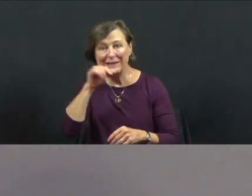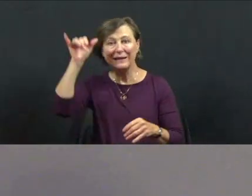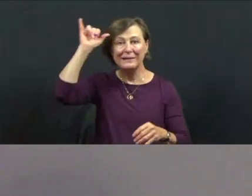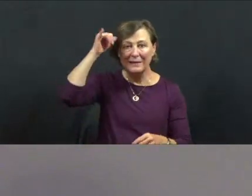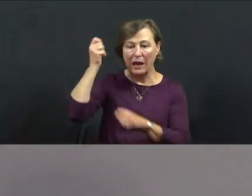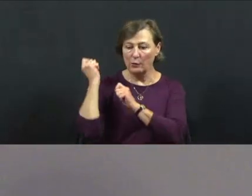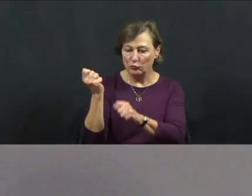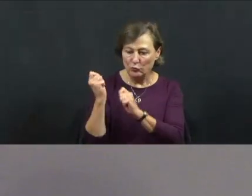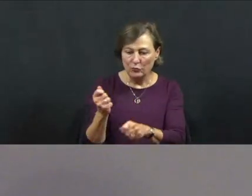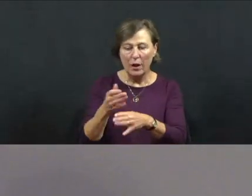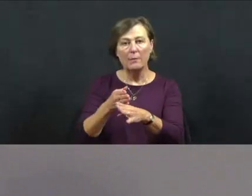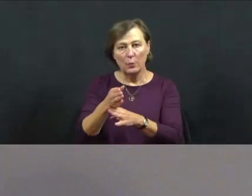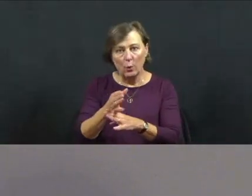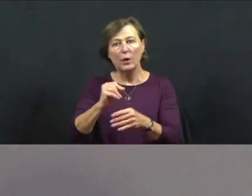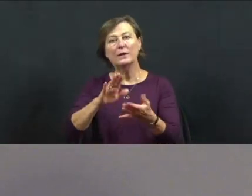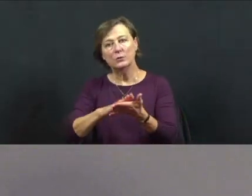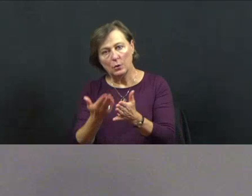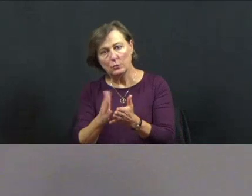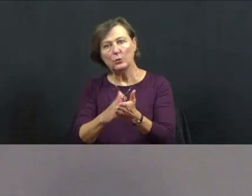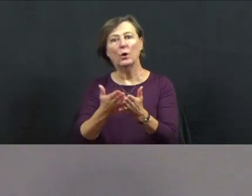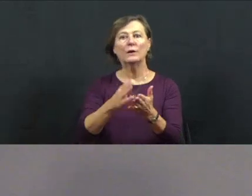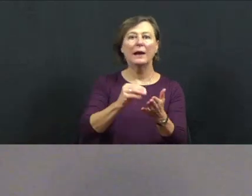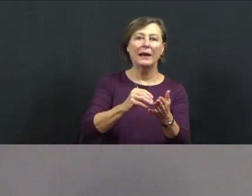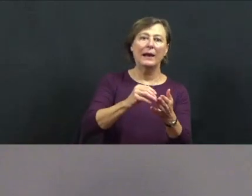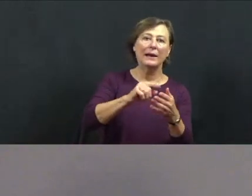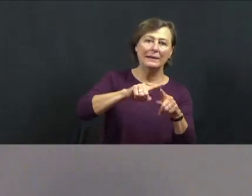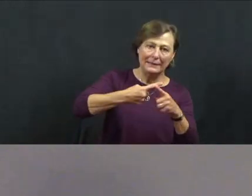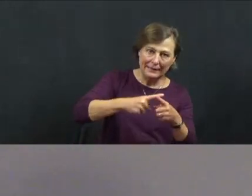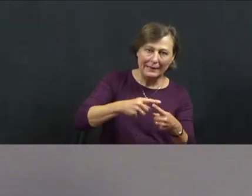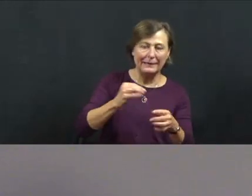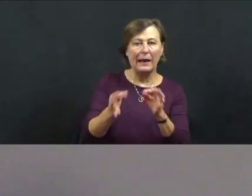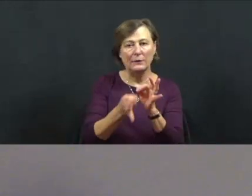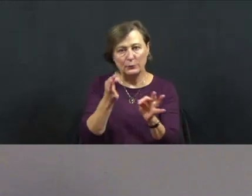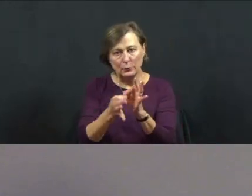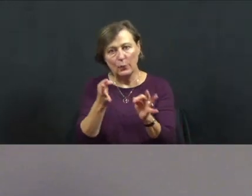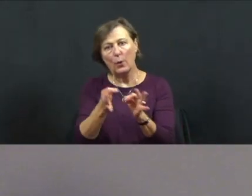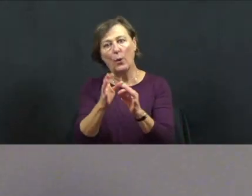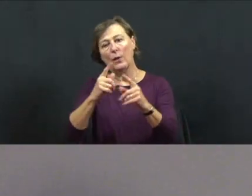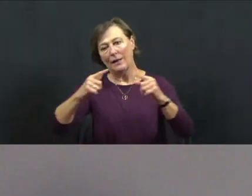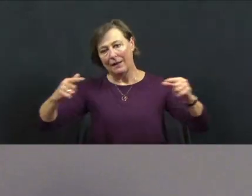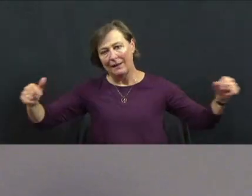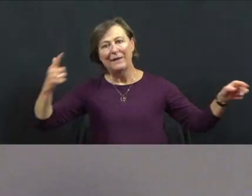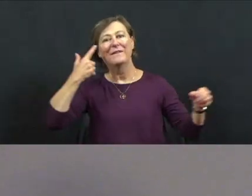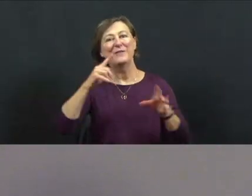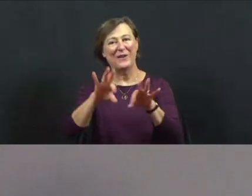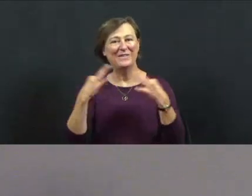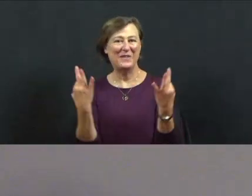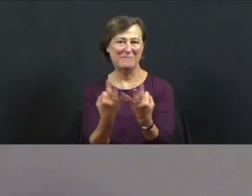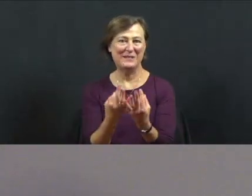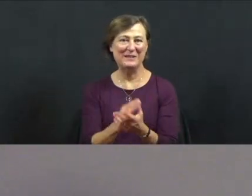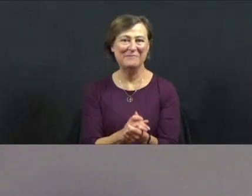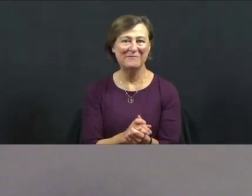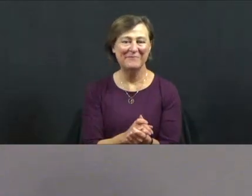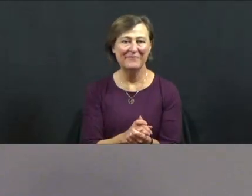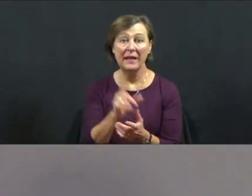and cook, and knit, and sew, and quilt for the family. Now, Lizzy Steele was not